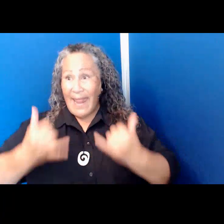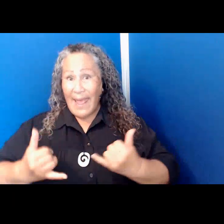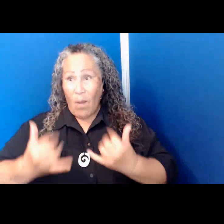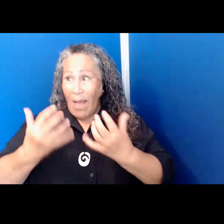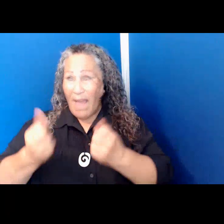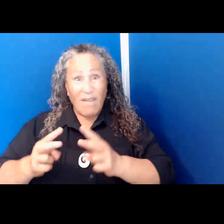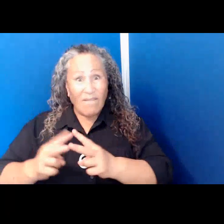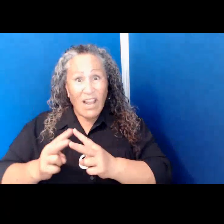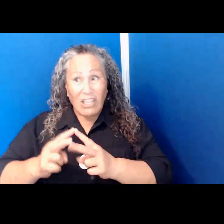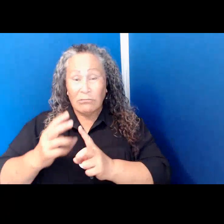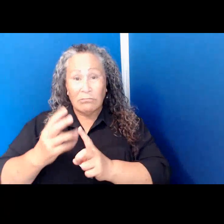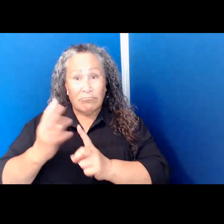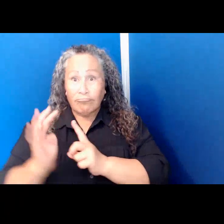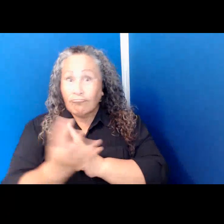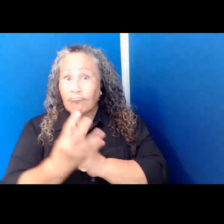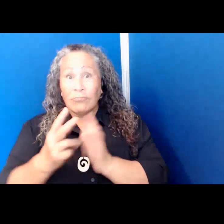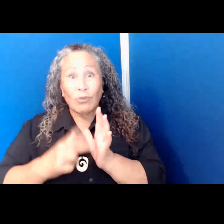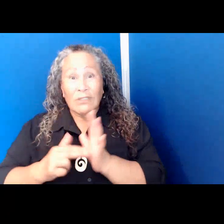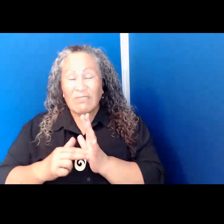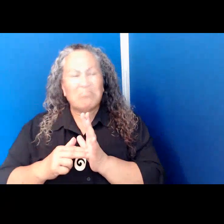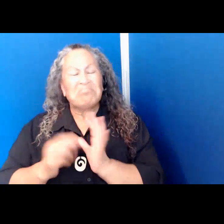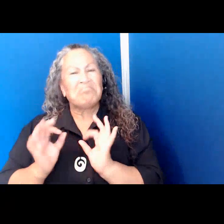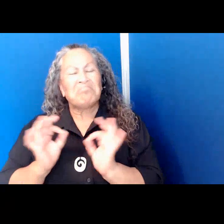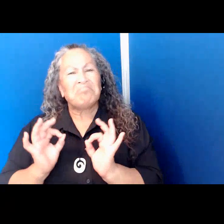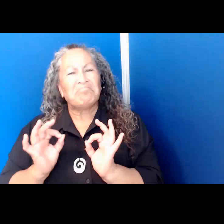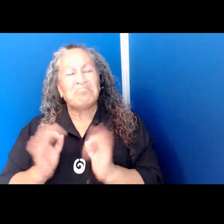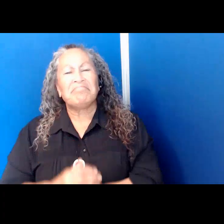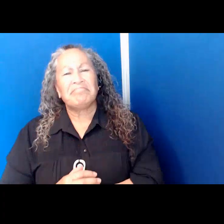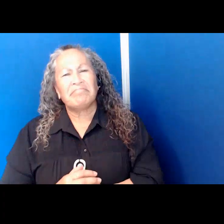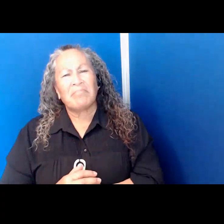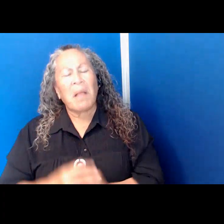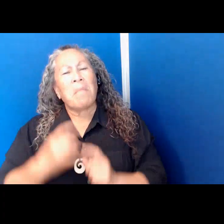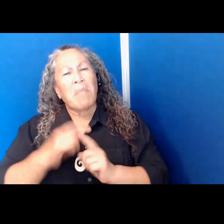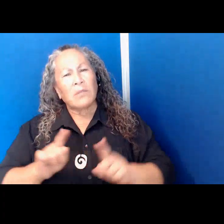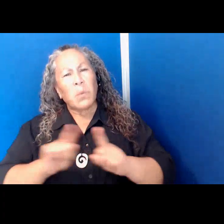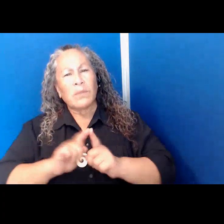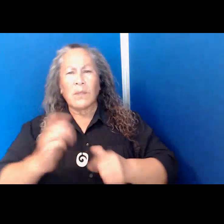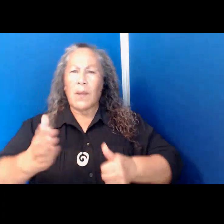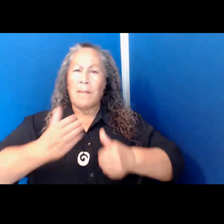here in New Zealand. And adding on to this, I guess the main reason why we found it hard to